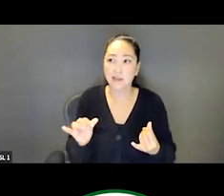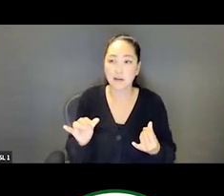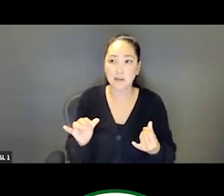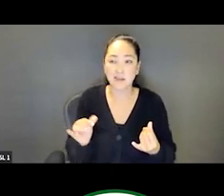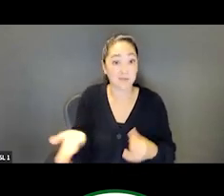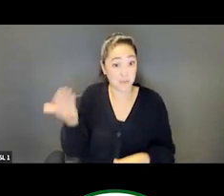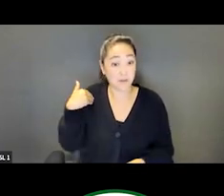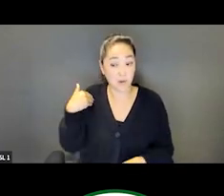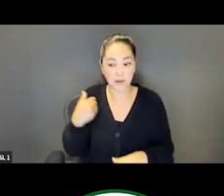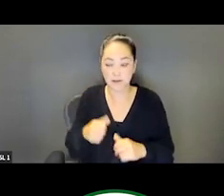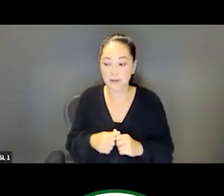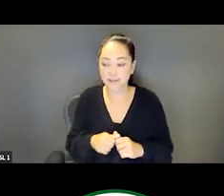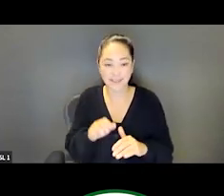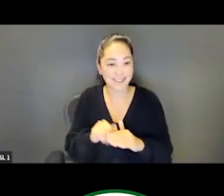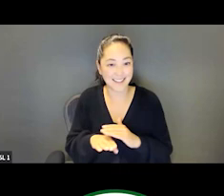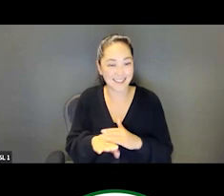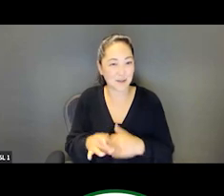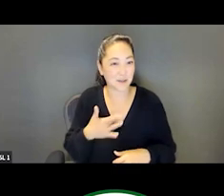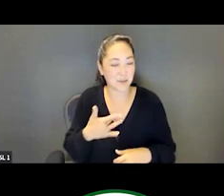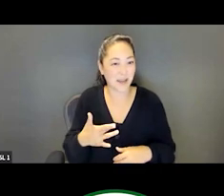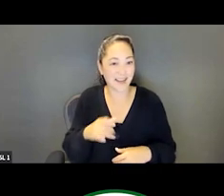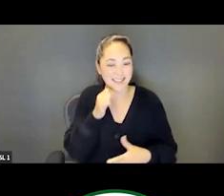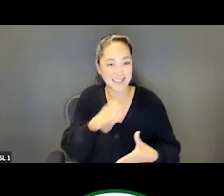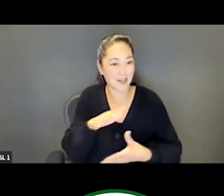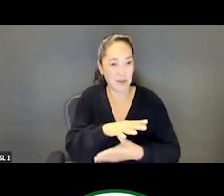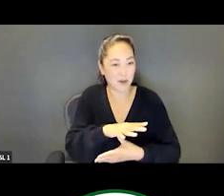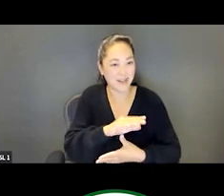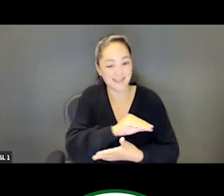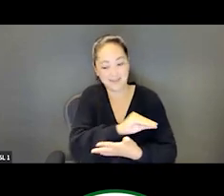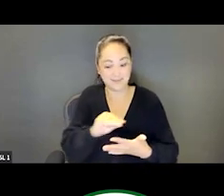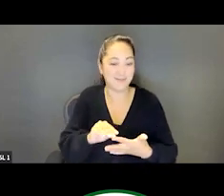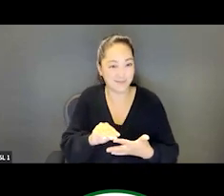is a secondary role to someone's job, you know, they do something else and they're also